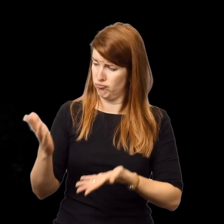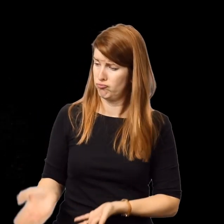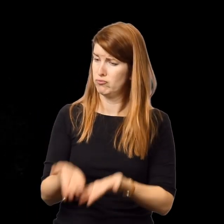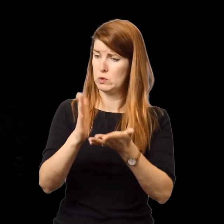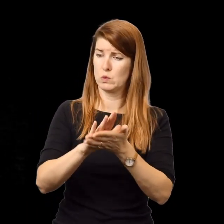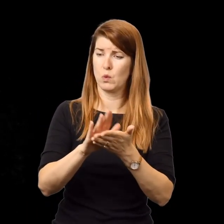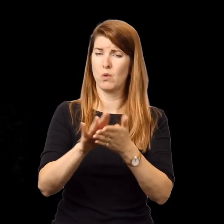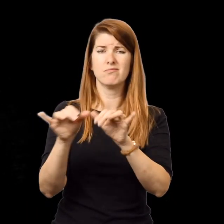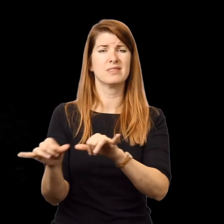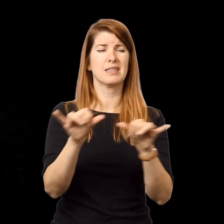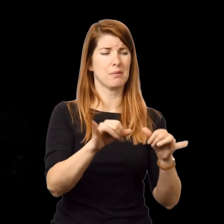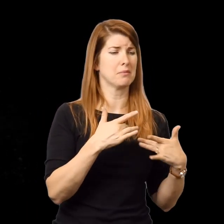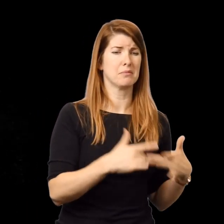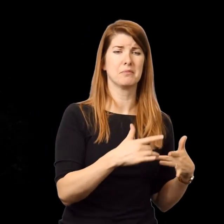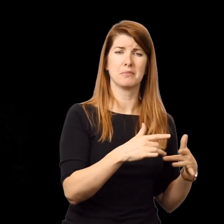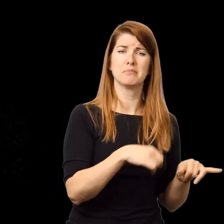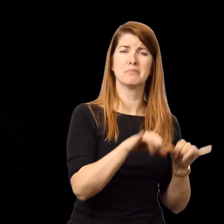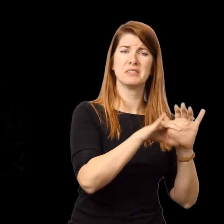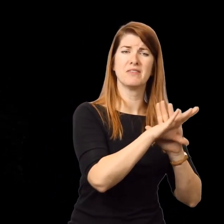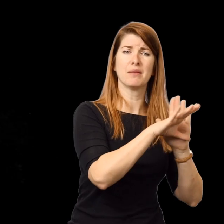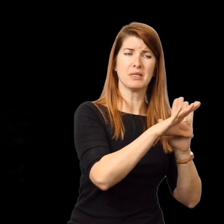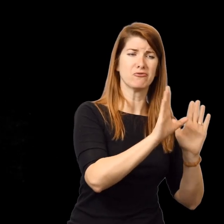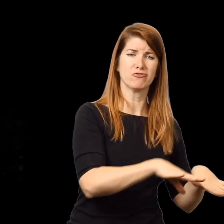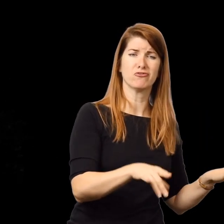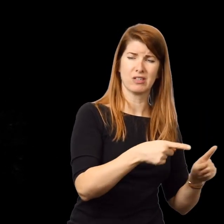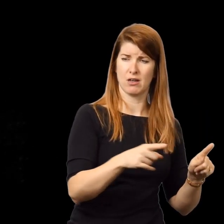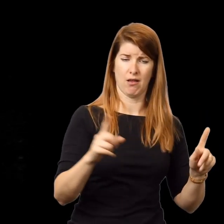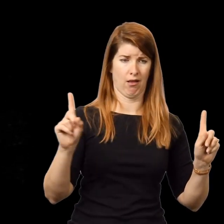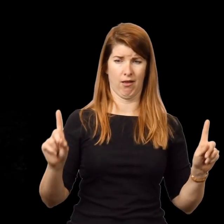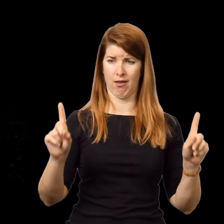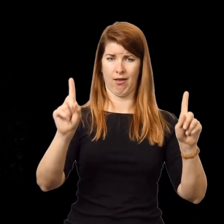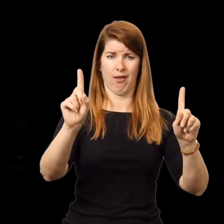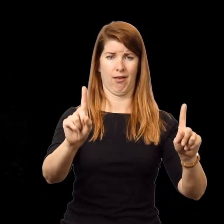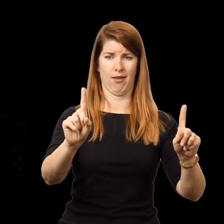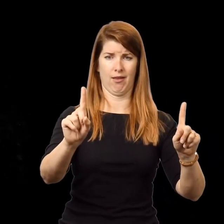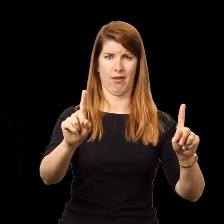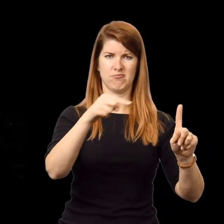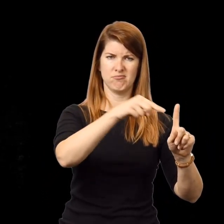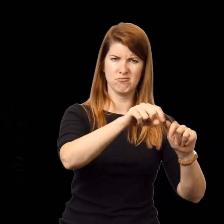that typically developing children present, but they don't have the foundational language,